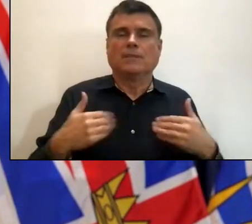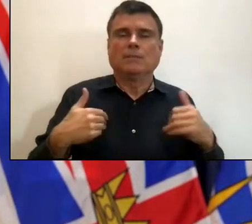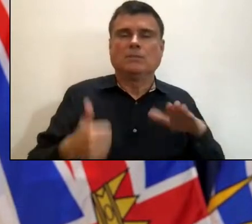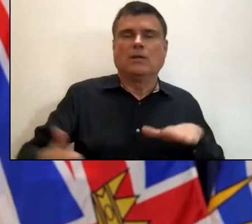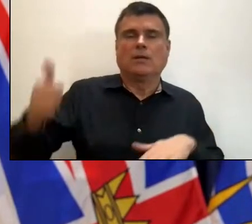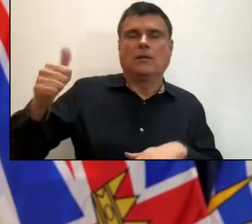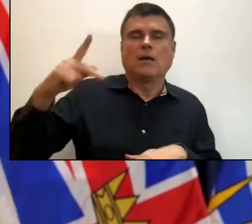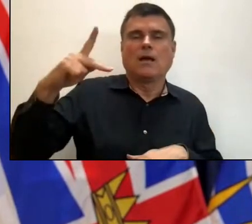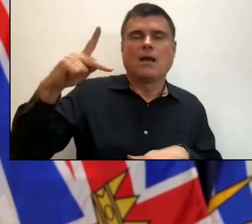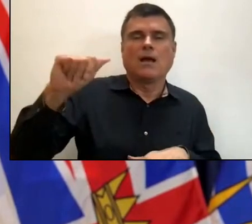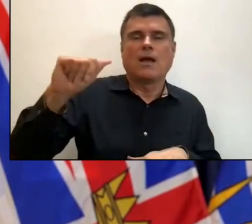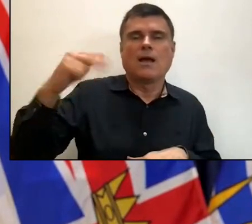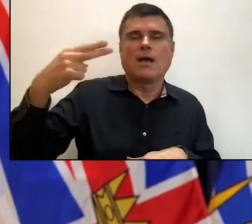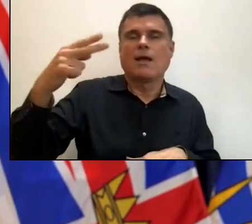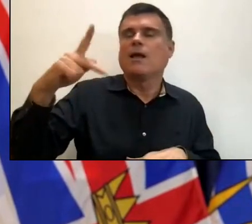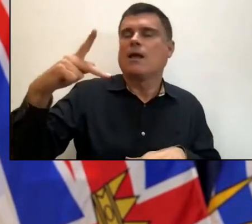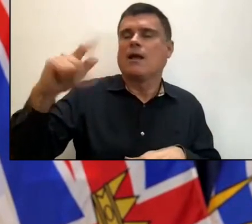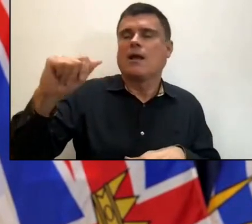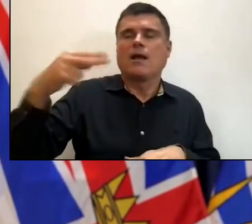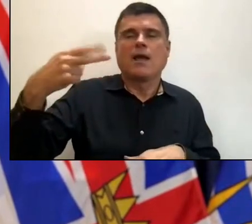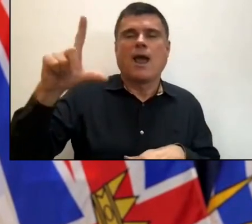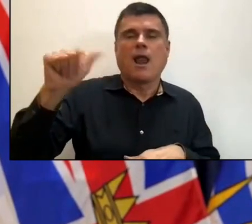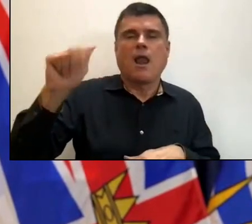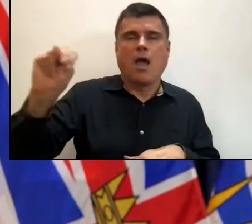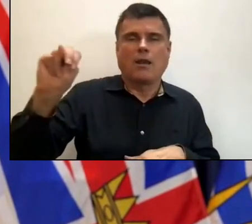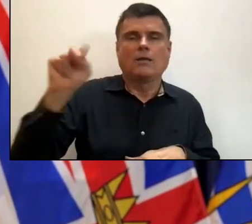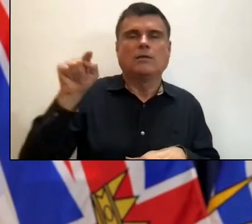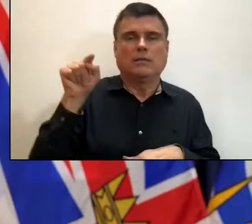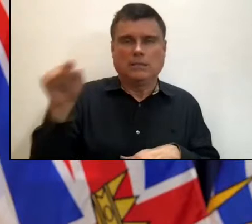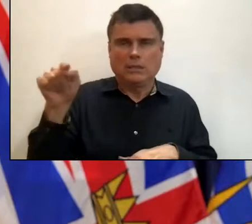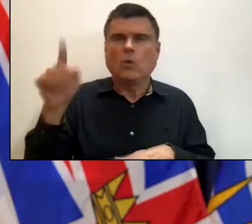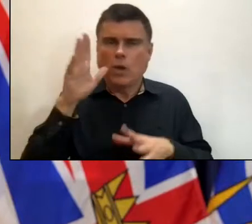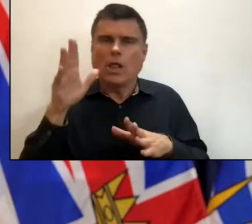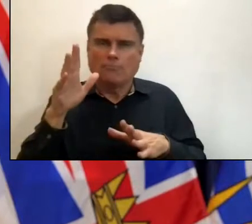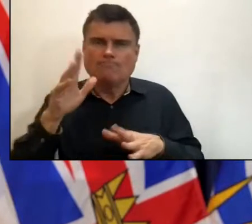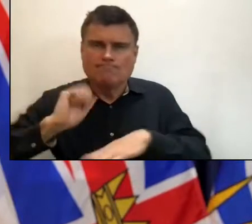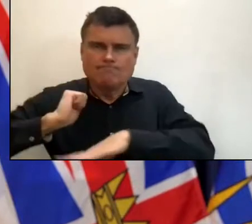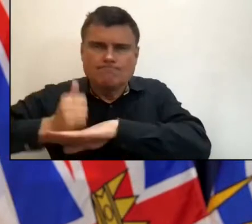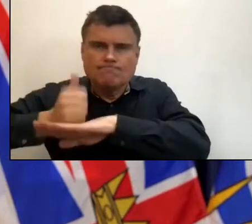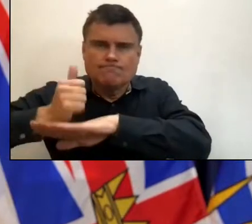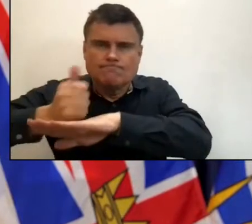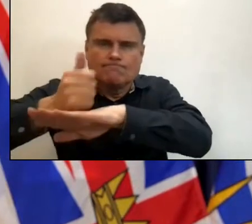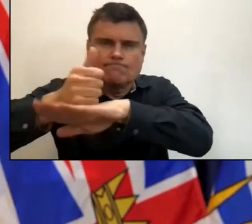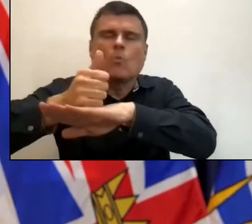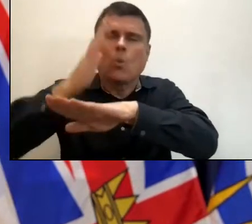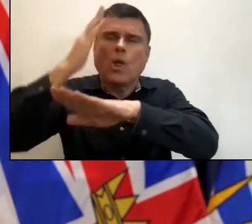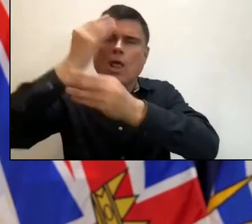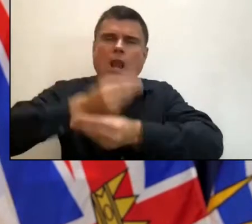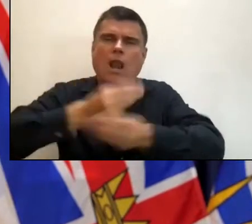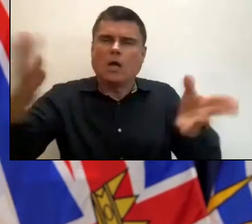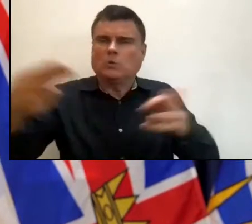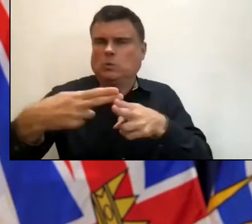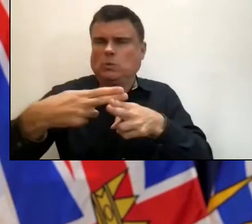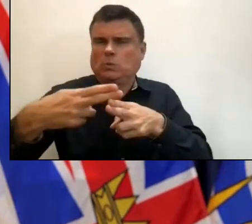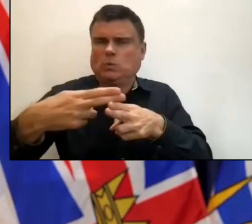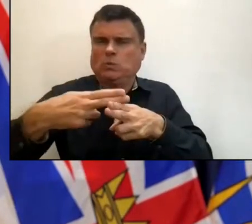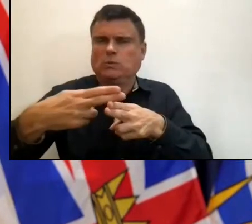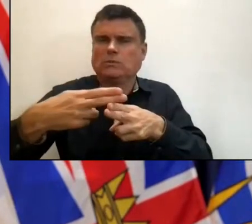effort and there is response to support business in the coming days and you will hear from